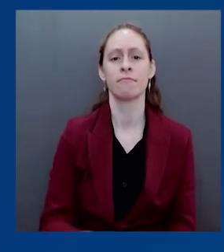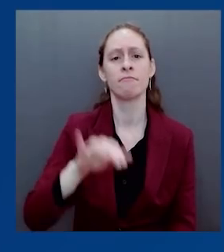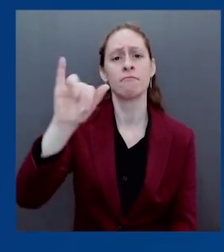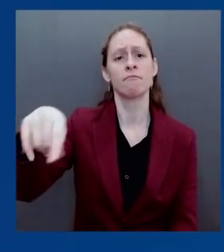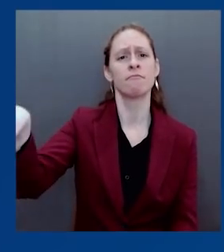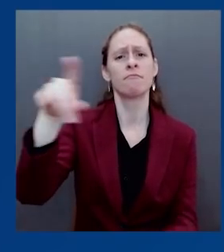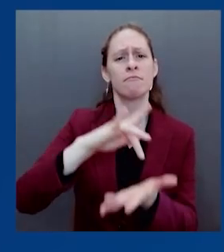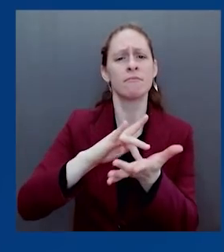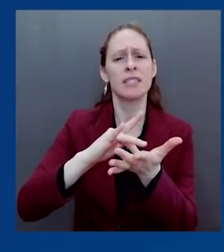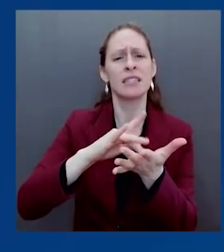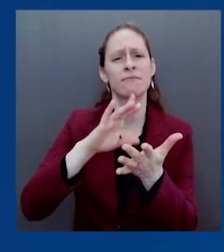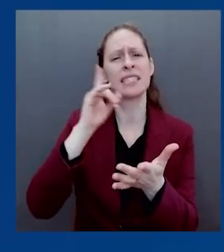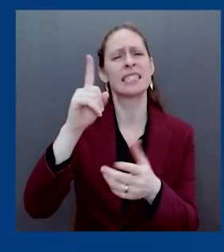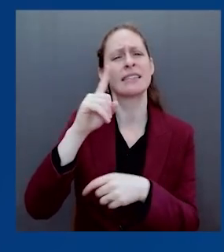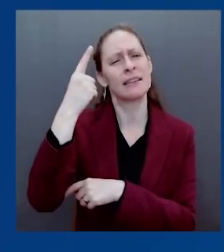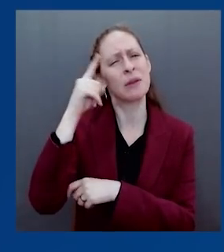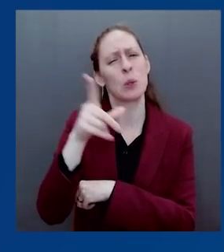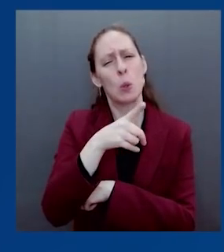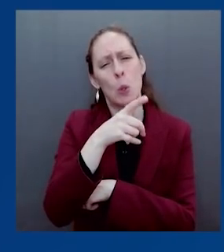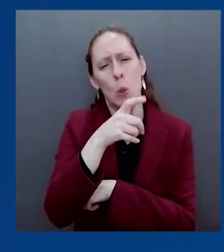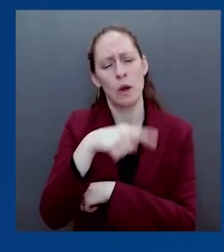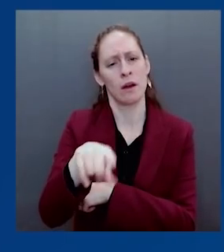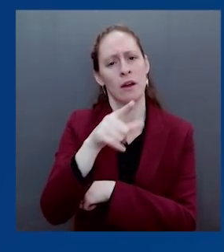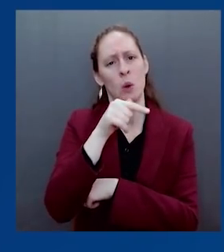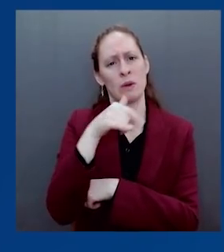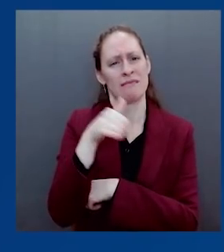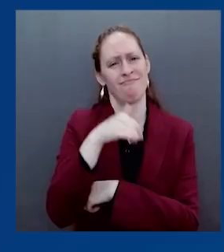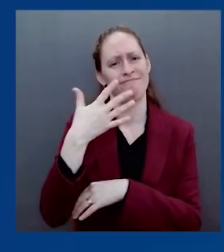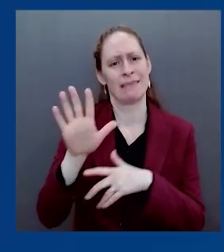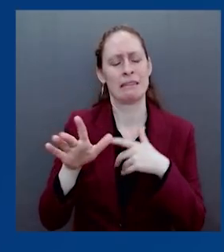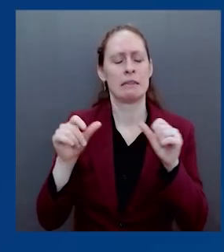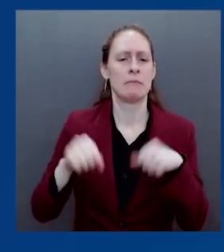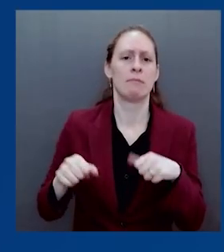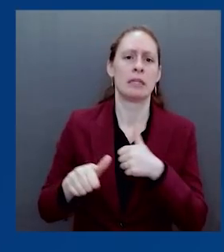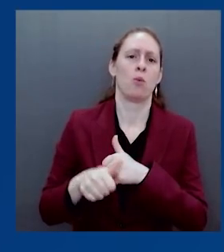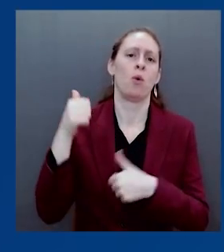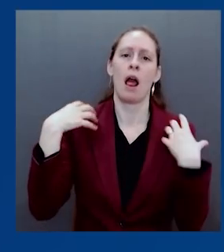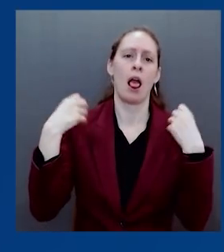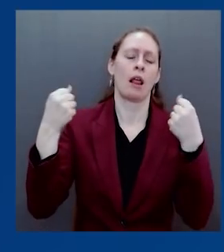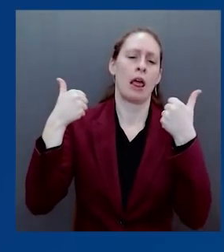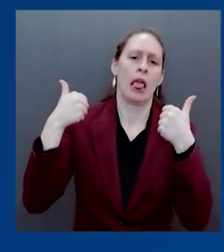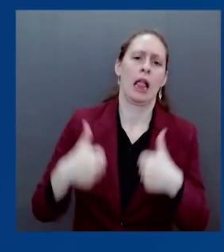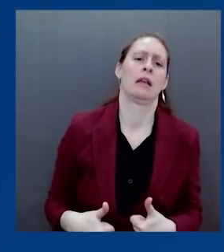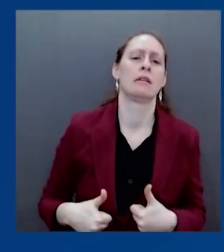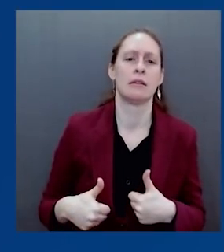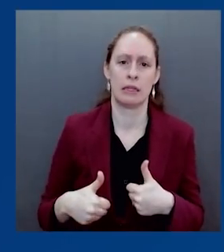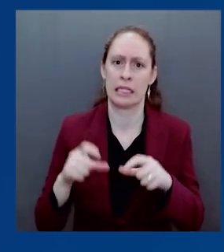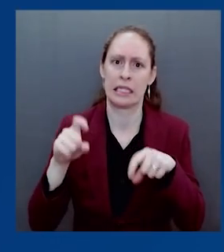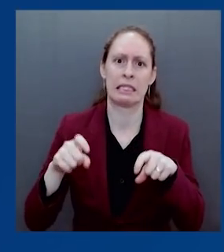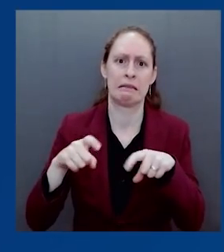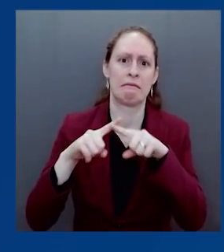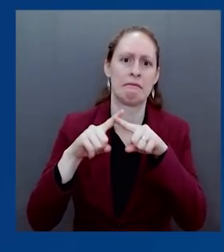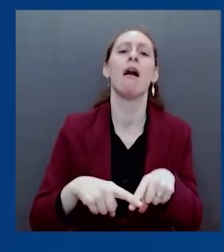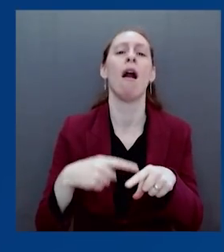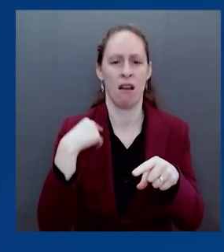We have a number of other treatment options that work against Omicron, and we're working to increase our supply of those treatments as well.